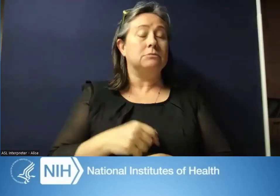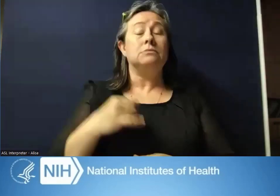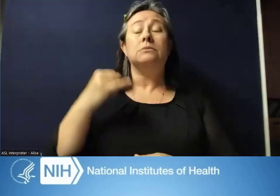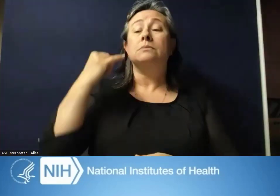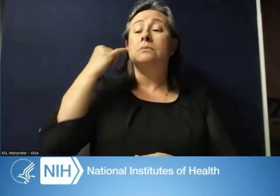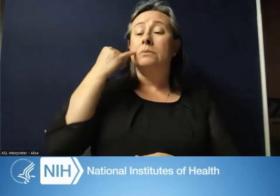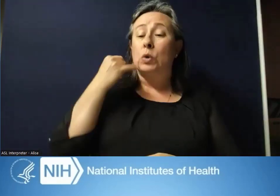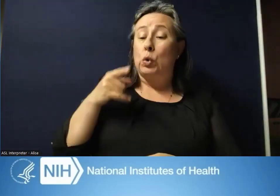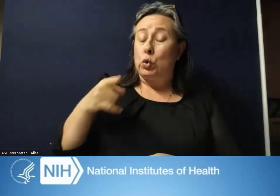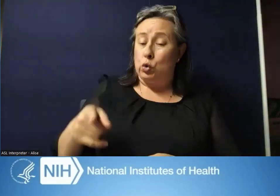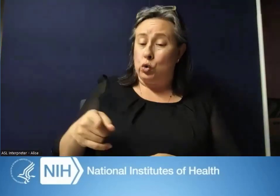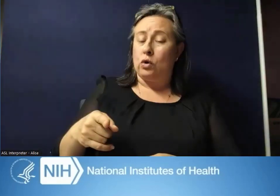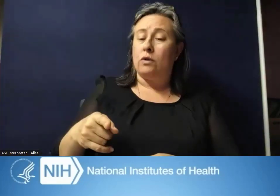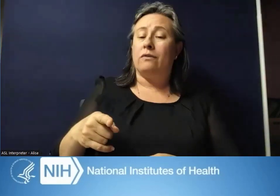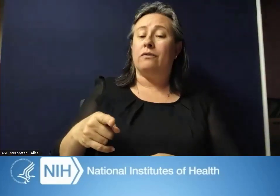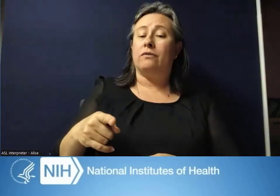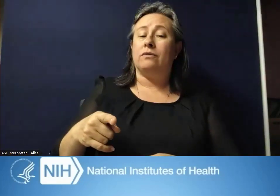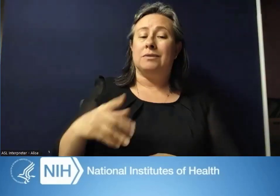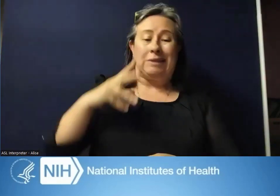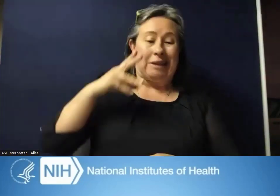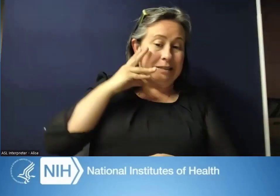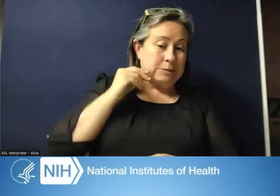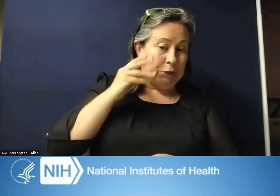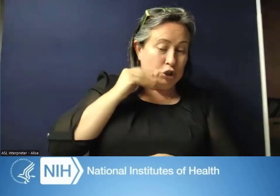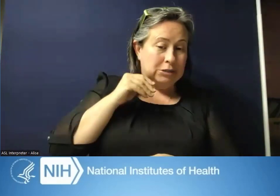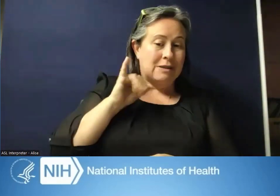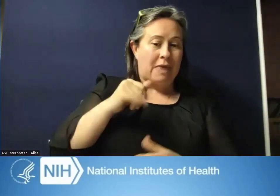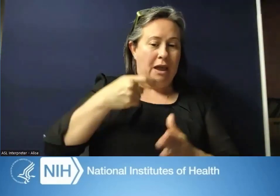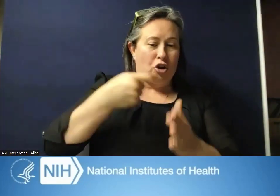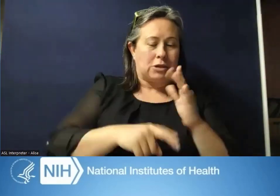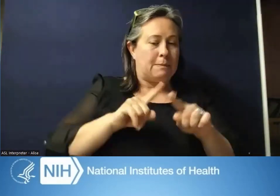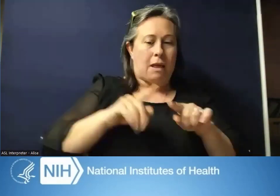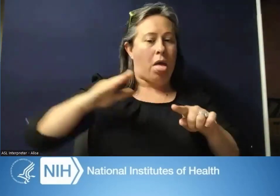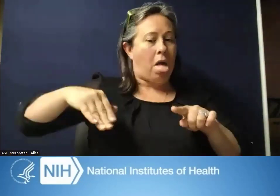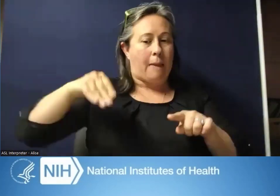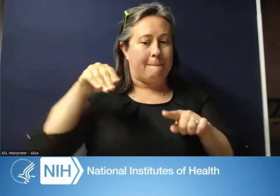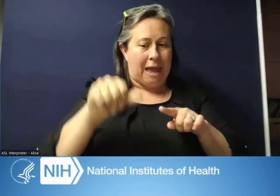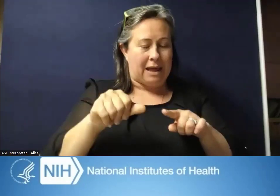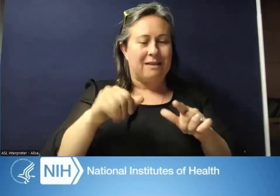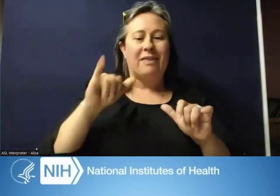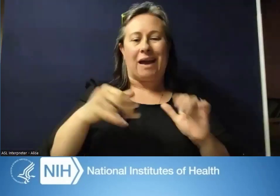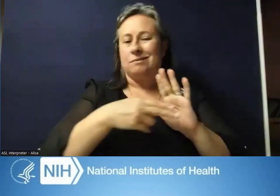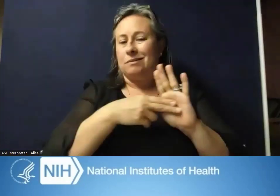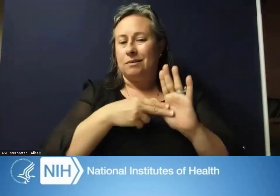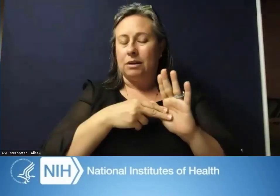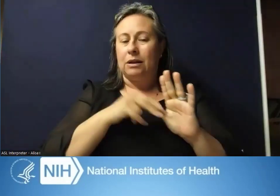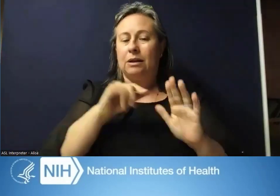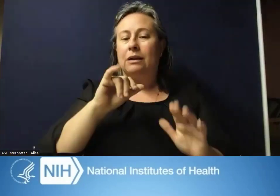but not paid them, they're unliquidated. If you have not incurred those costs,